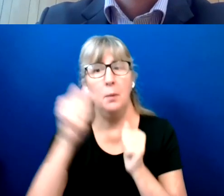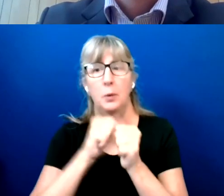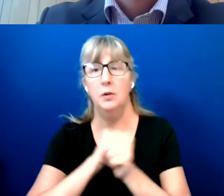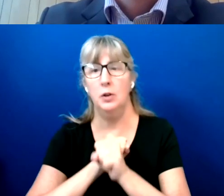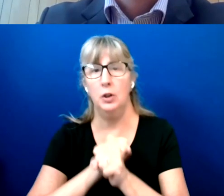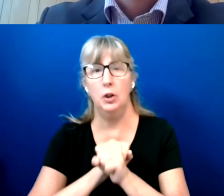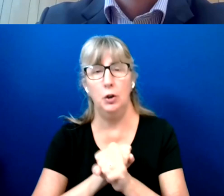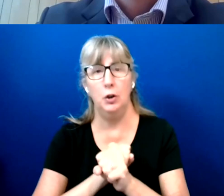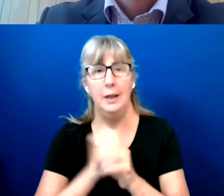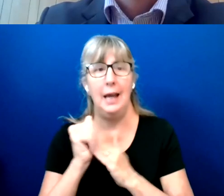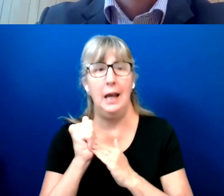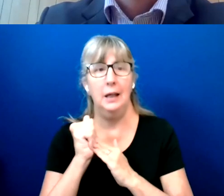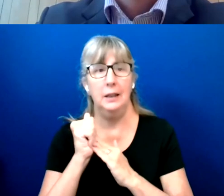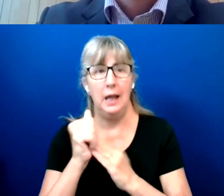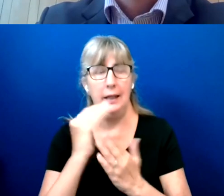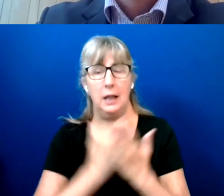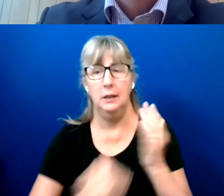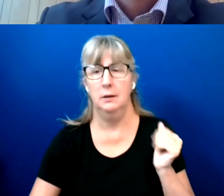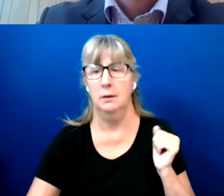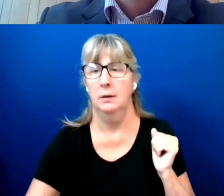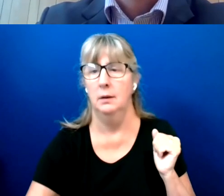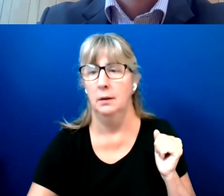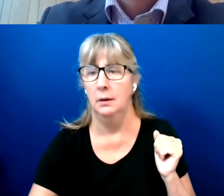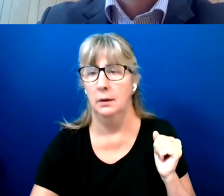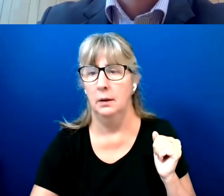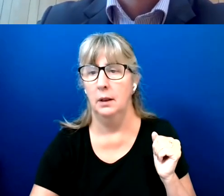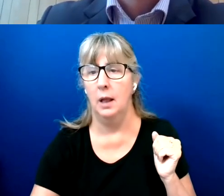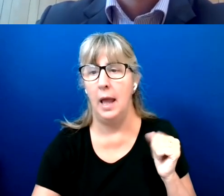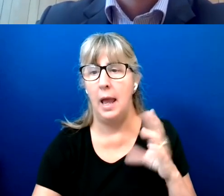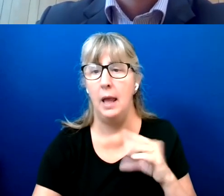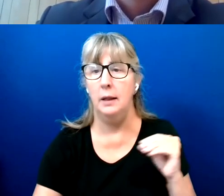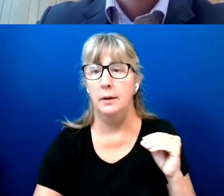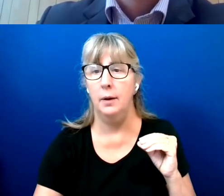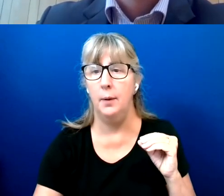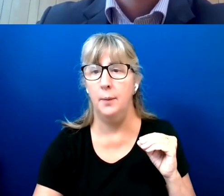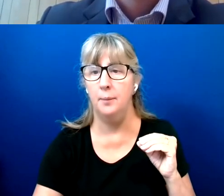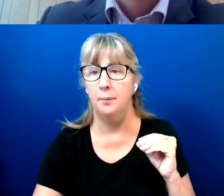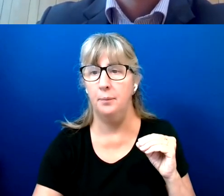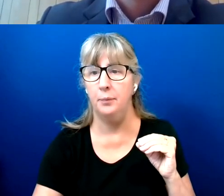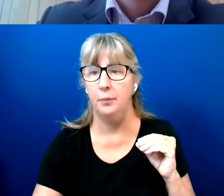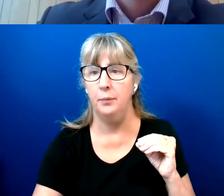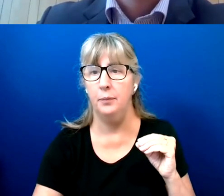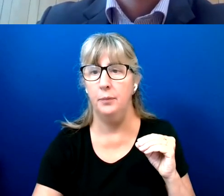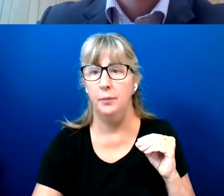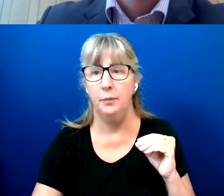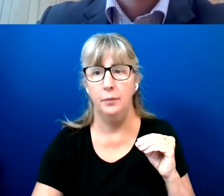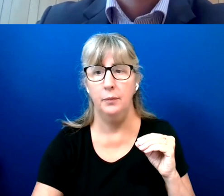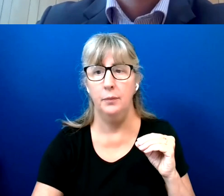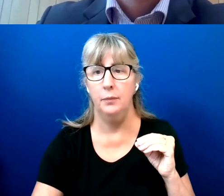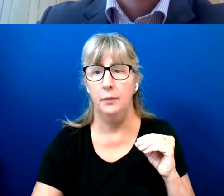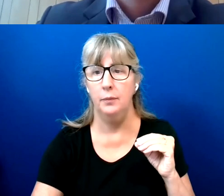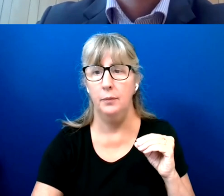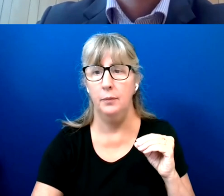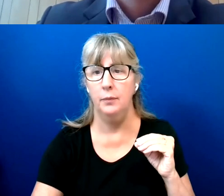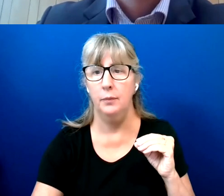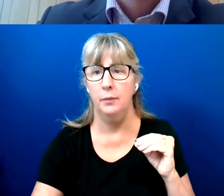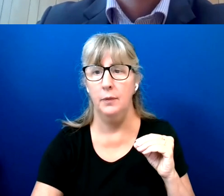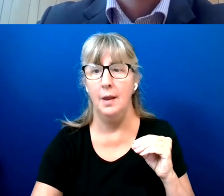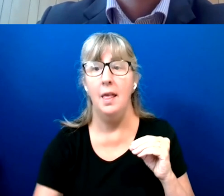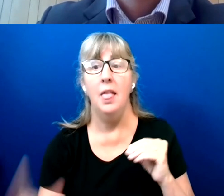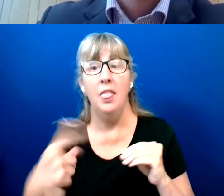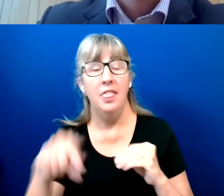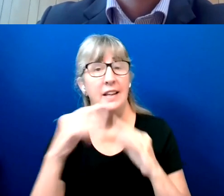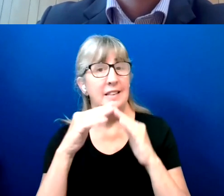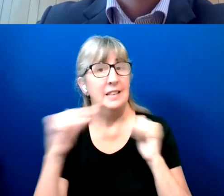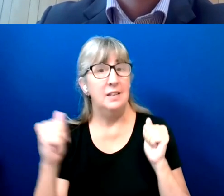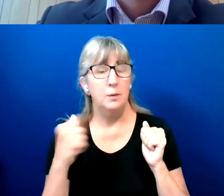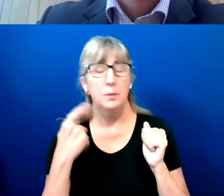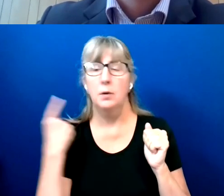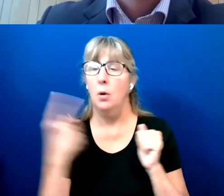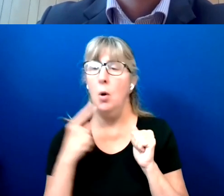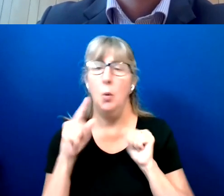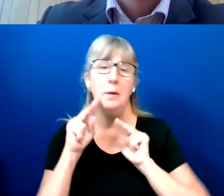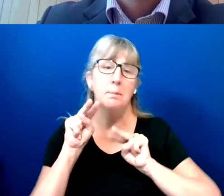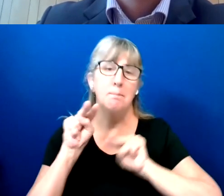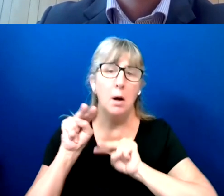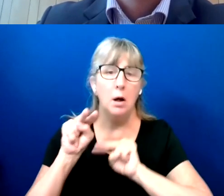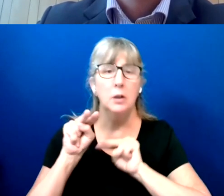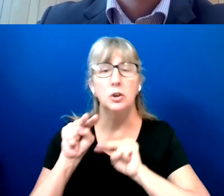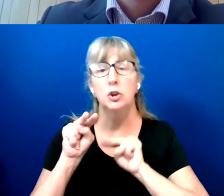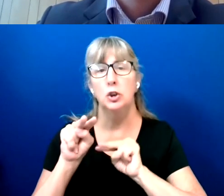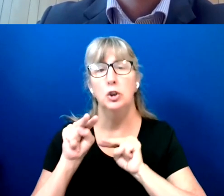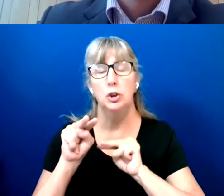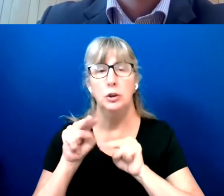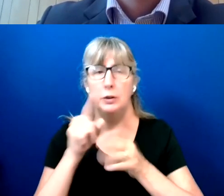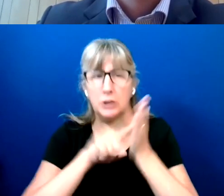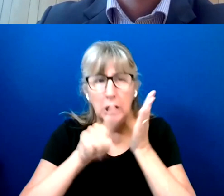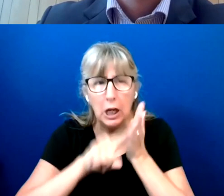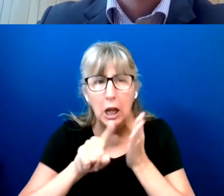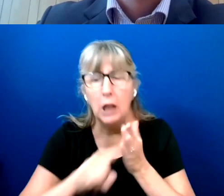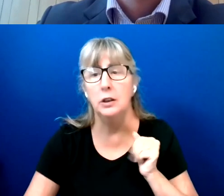And you know, not to mention that these systems, when they are in use are constantly monitored.